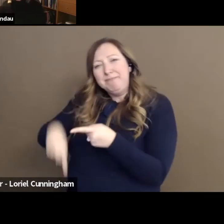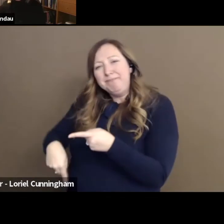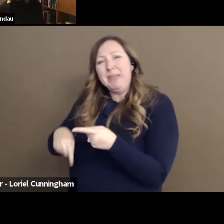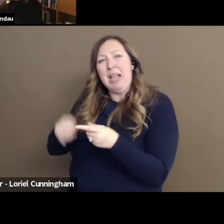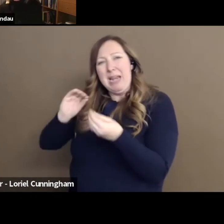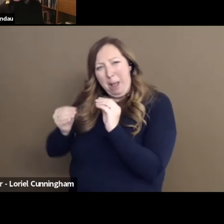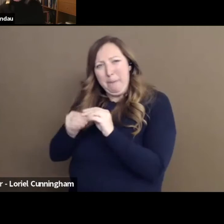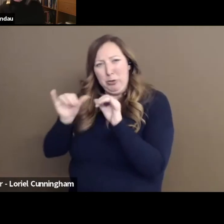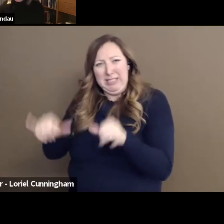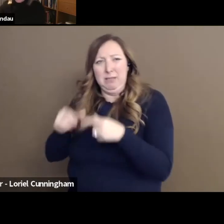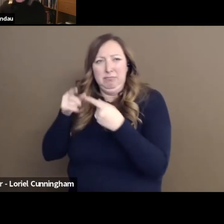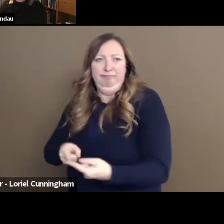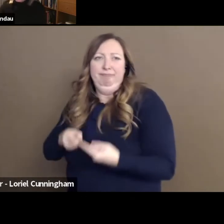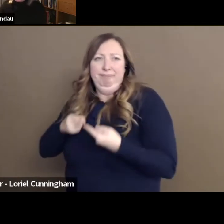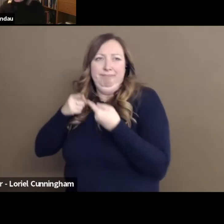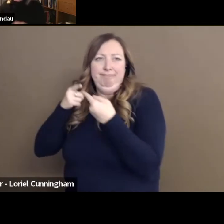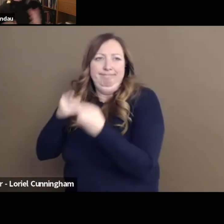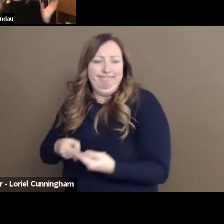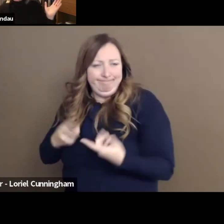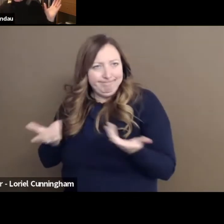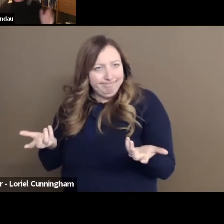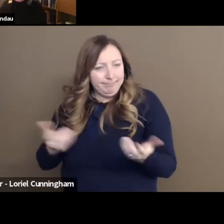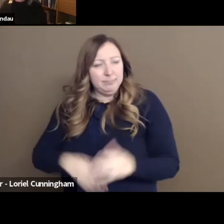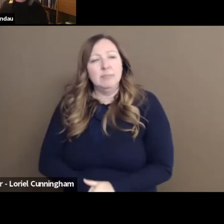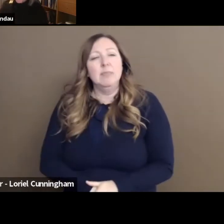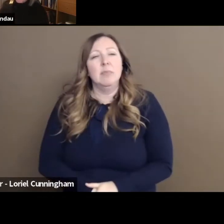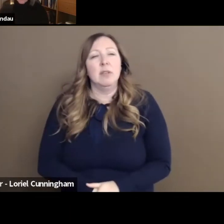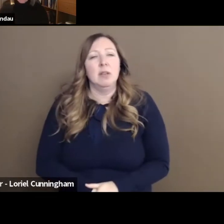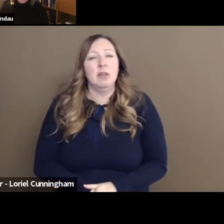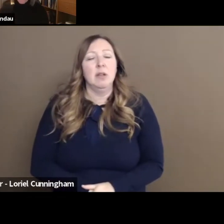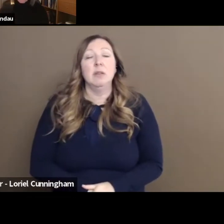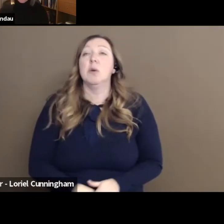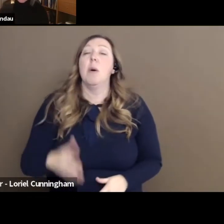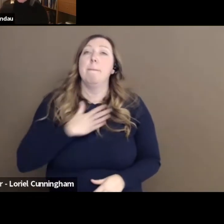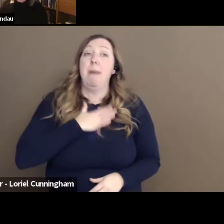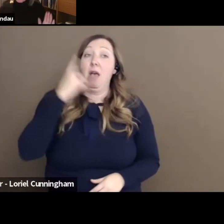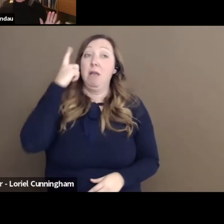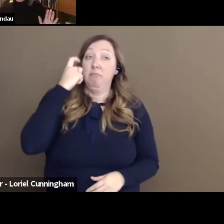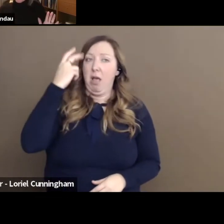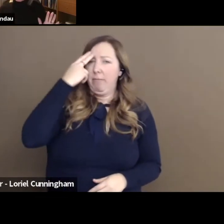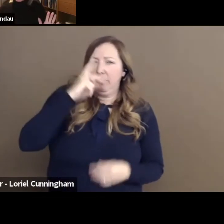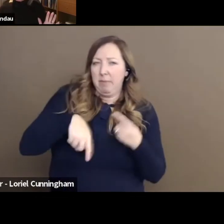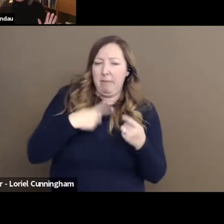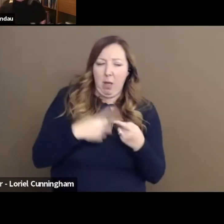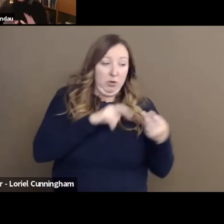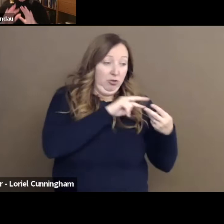here's a speculative hypothesis about this gene to cognition pathway